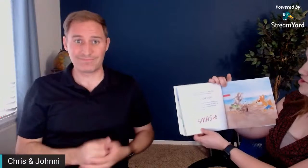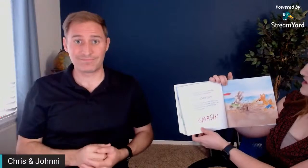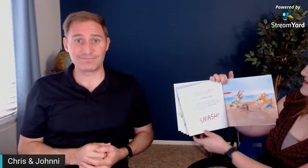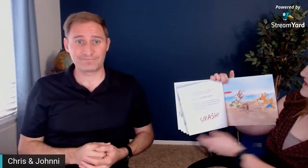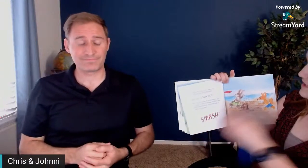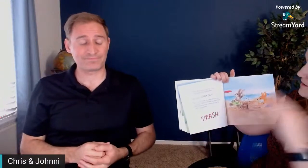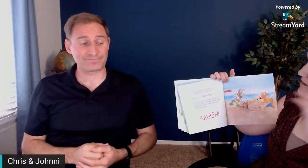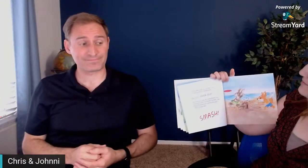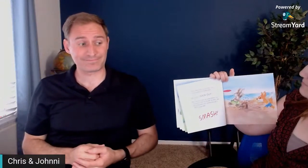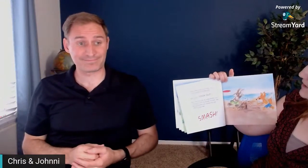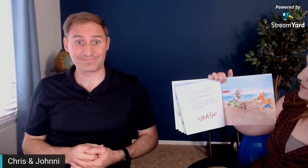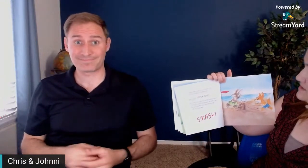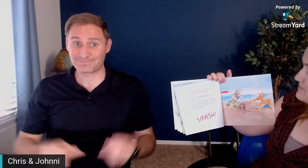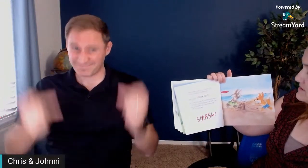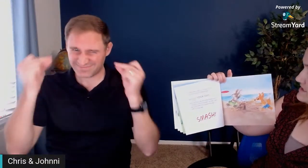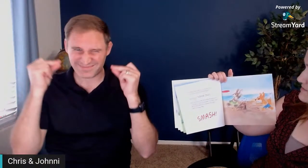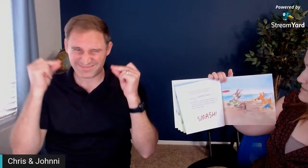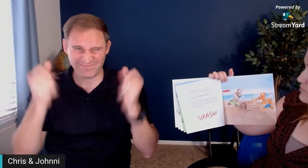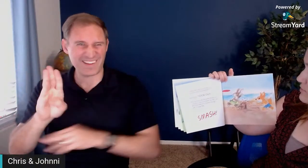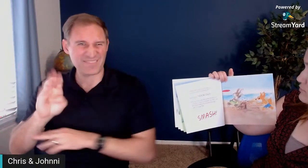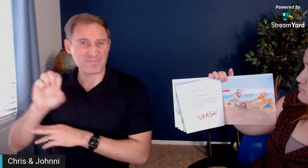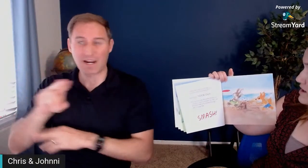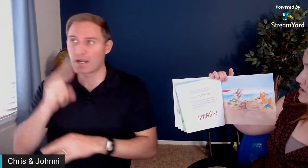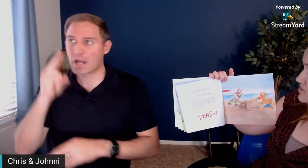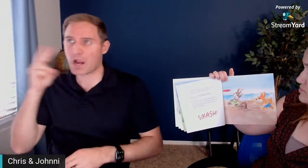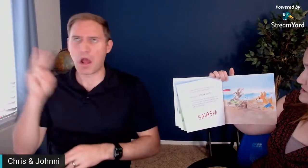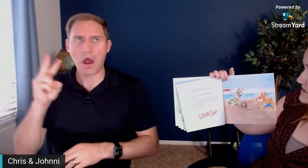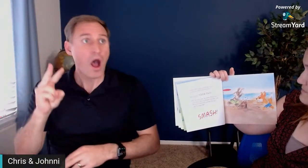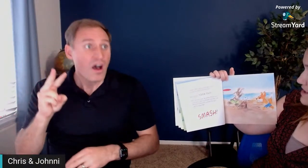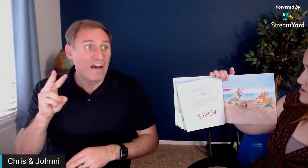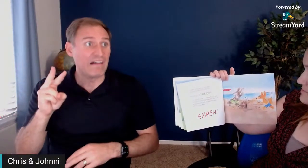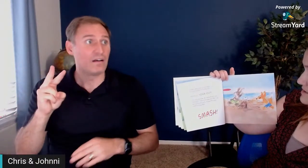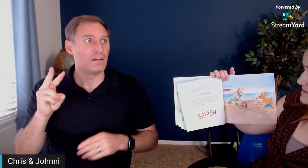just then ben looks up and sees a boy running towards his masterpiece